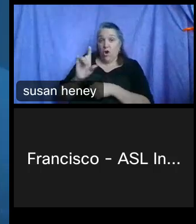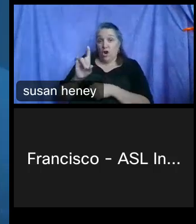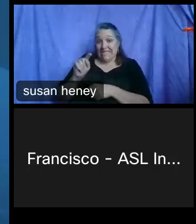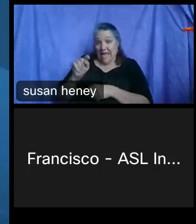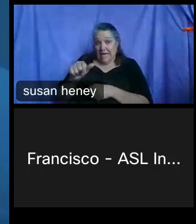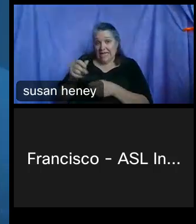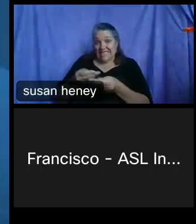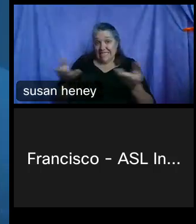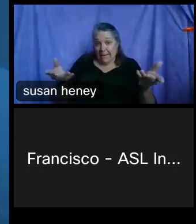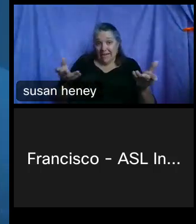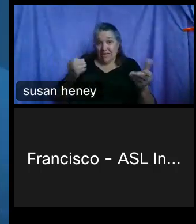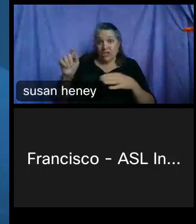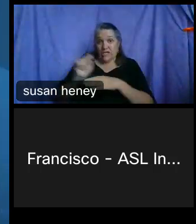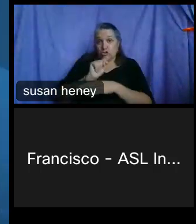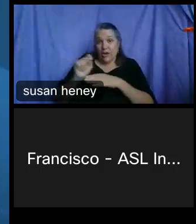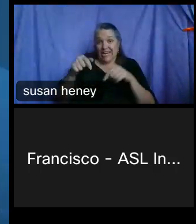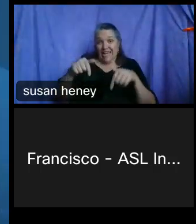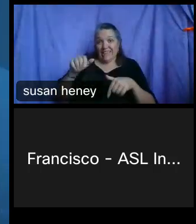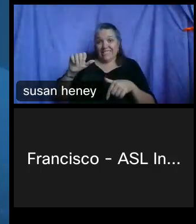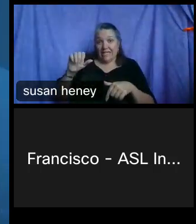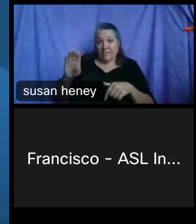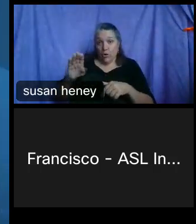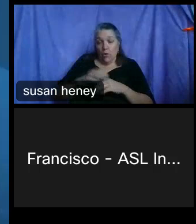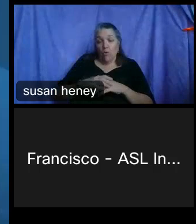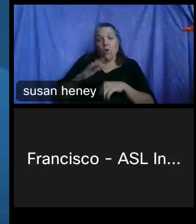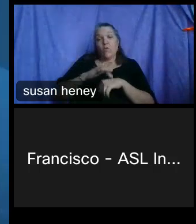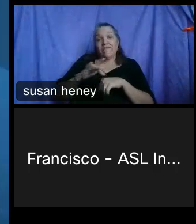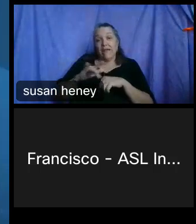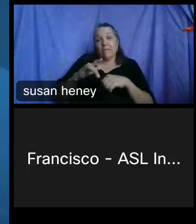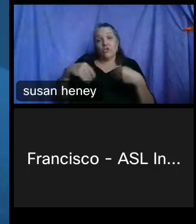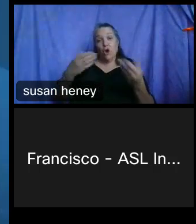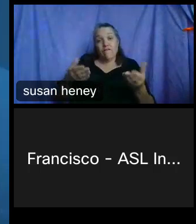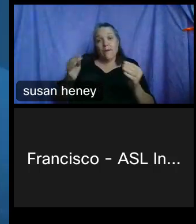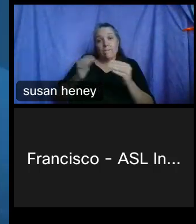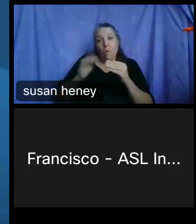Branch at the Census Bureau. We are available for additional training on our various data tools,